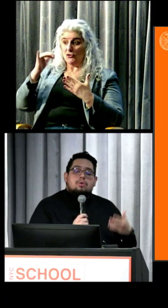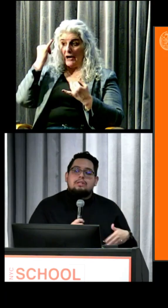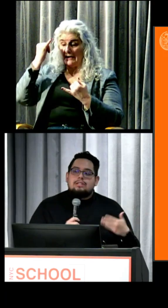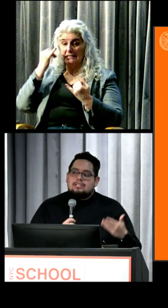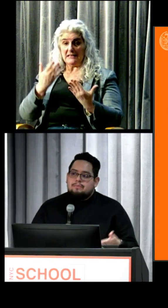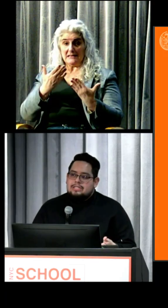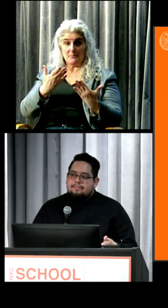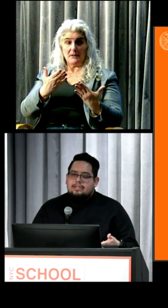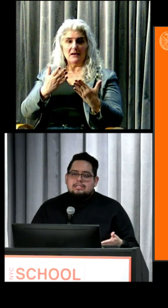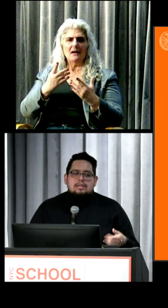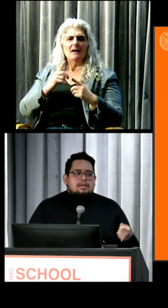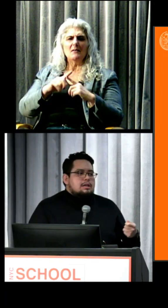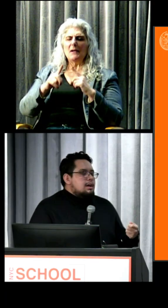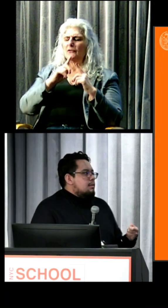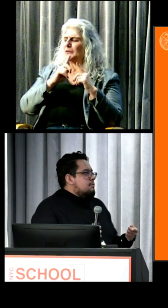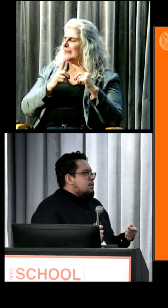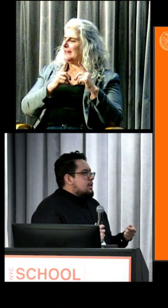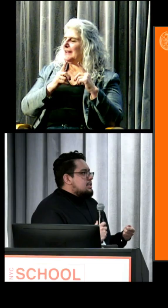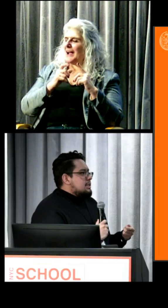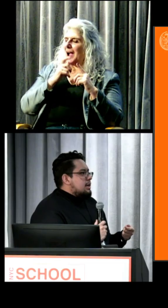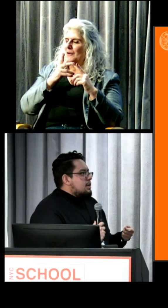cool, because they never agree on anything.